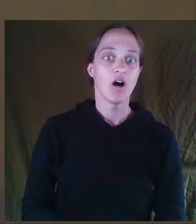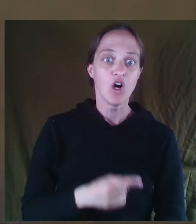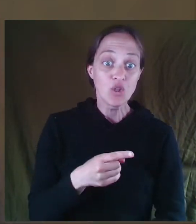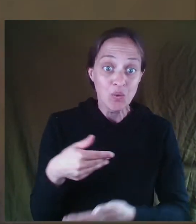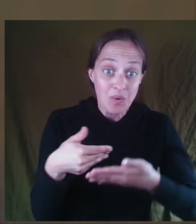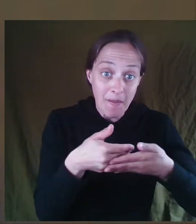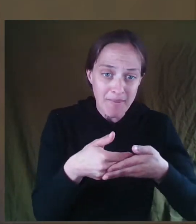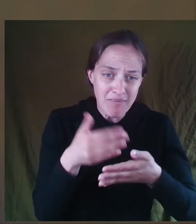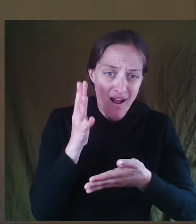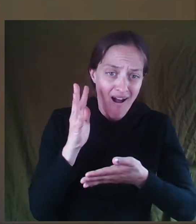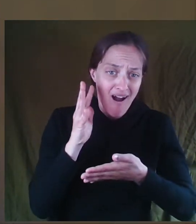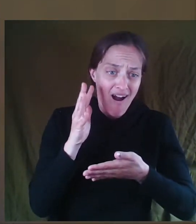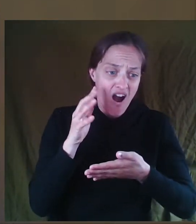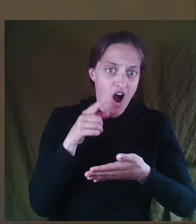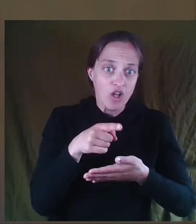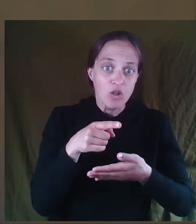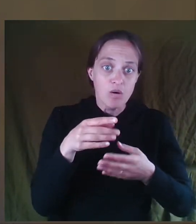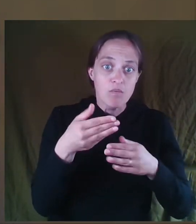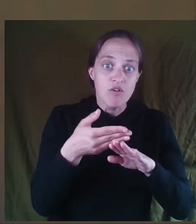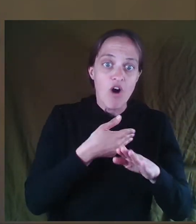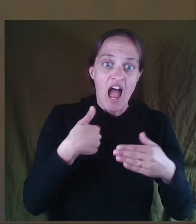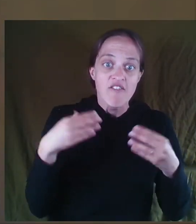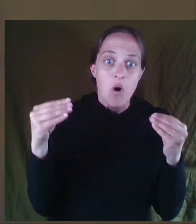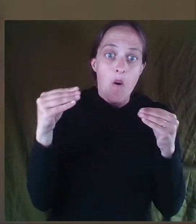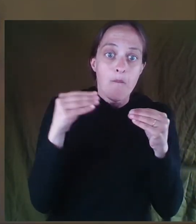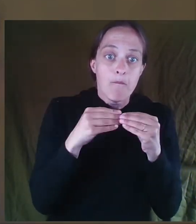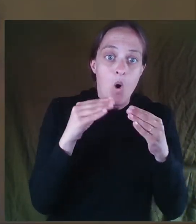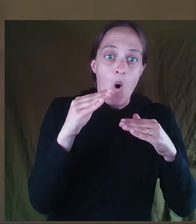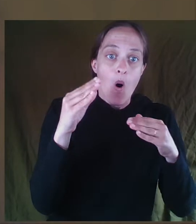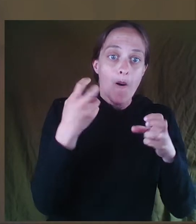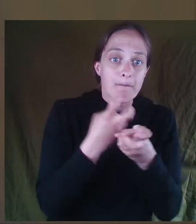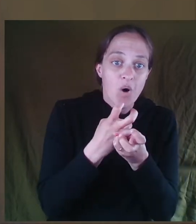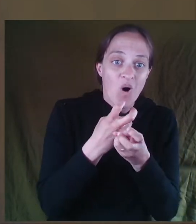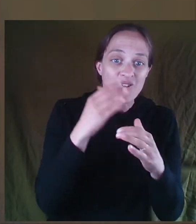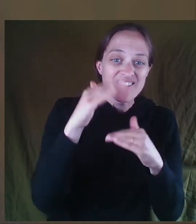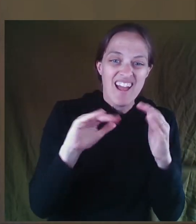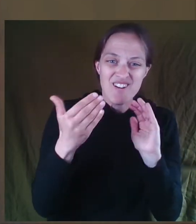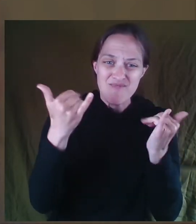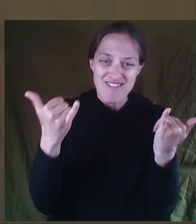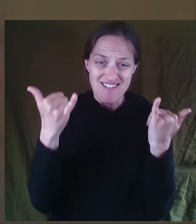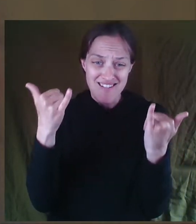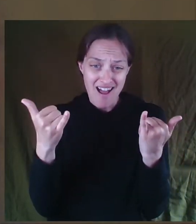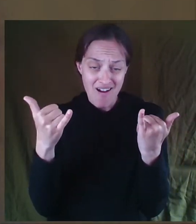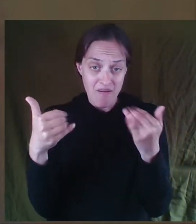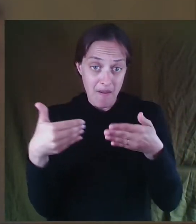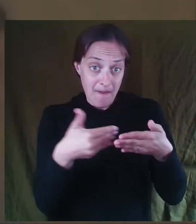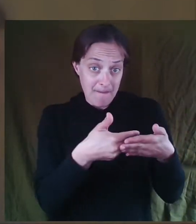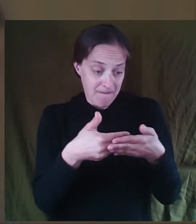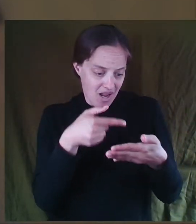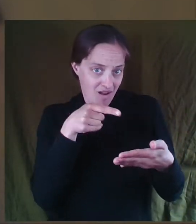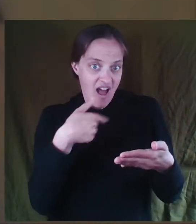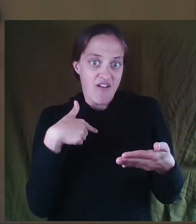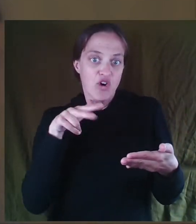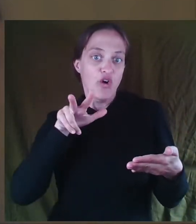When you were a baby, you had more bones than you do now. Babies have about 300 bones that are